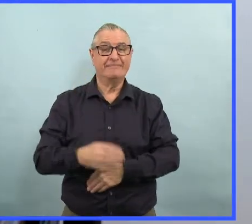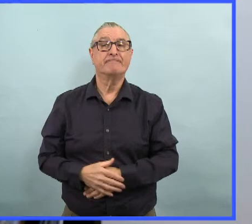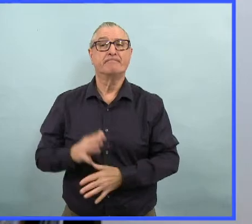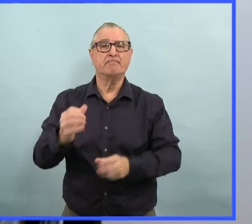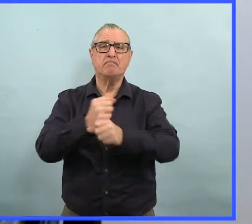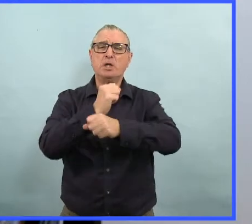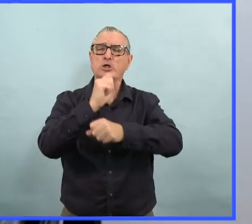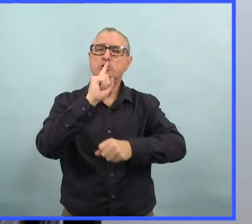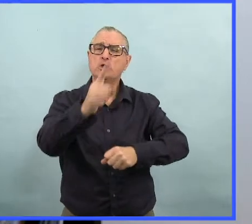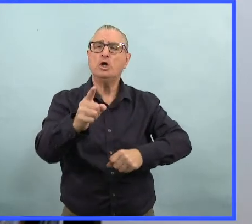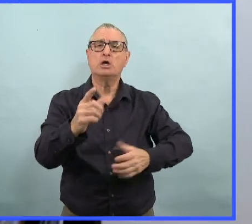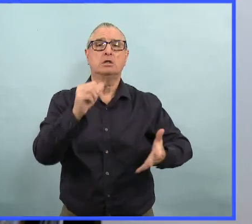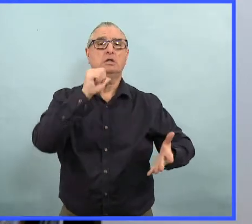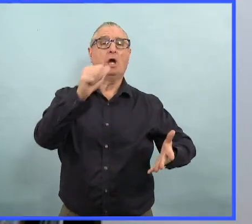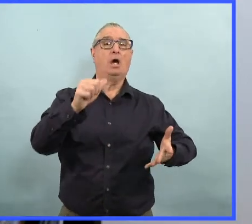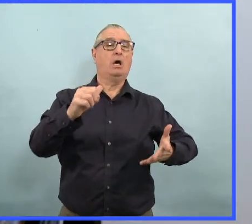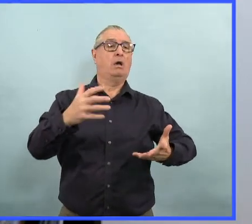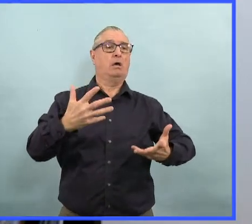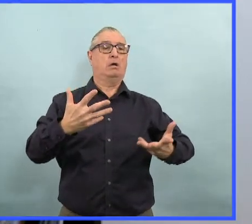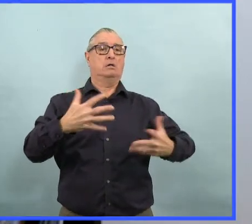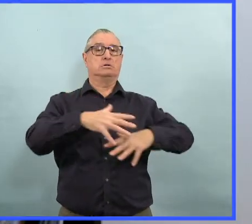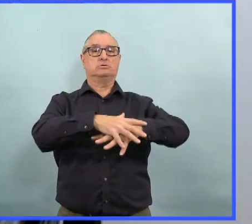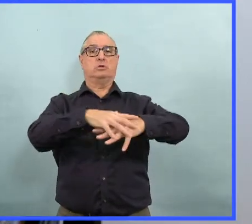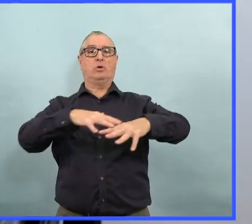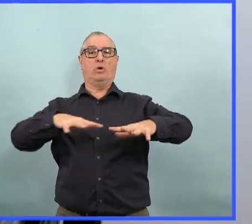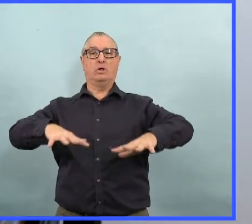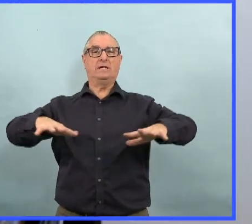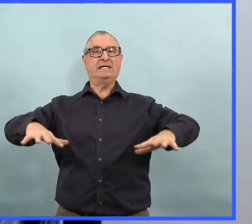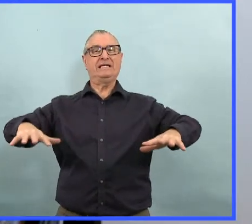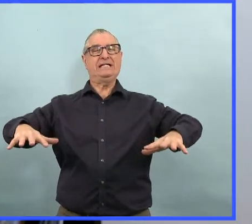is to ensure that they are vaccinated with their first dose if they're age 5 to 11